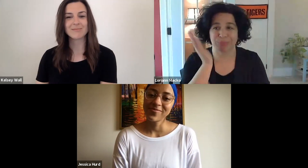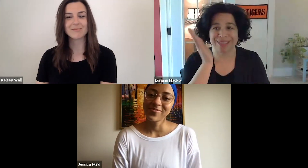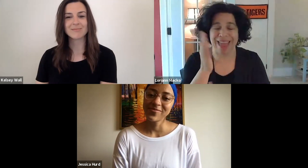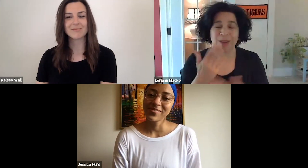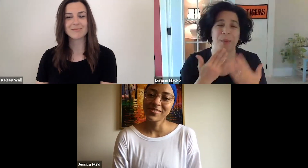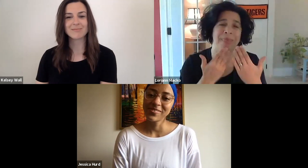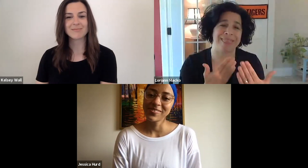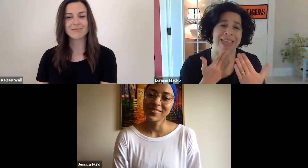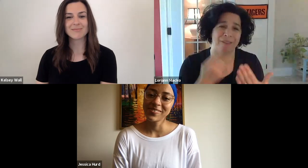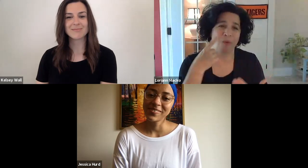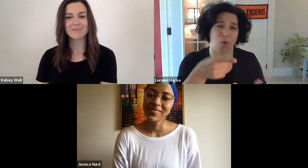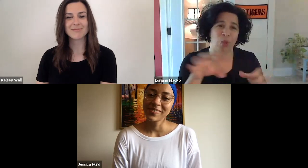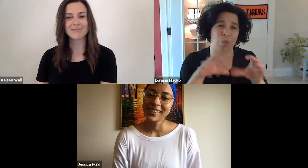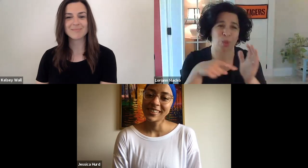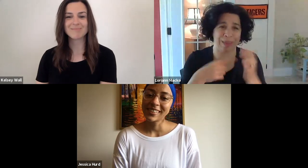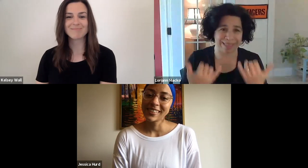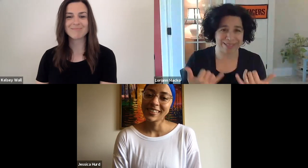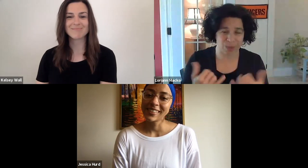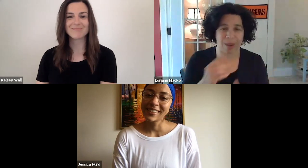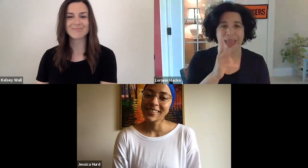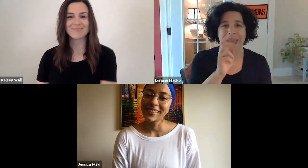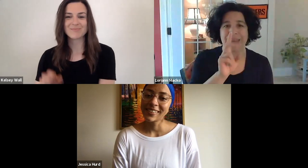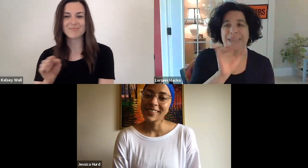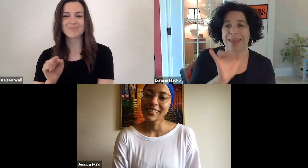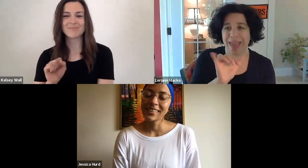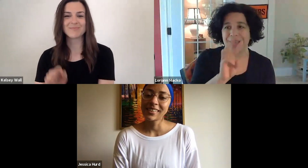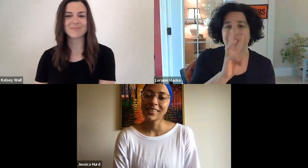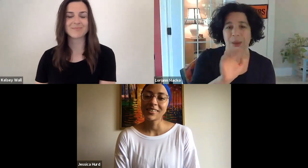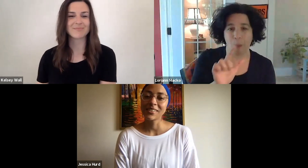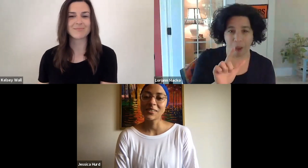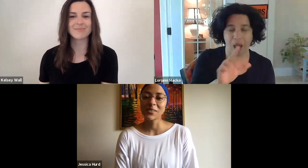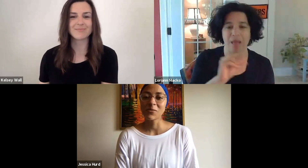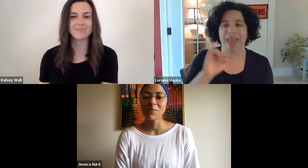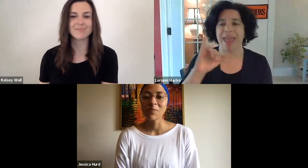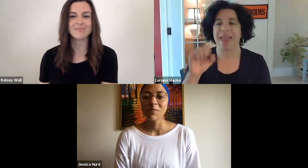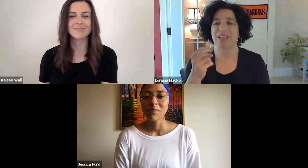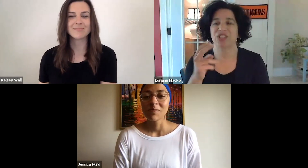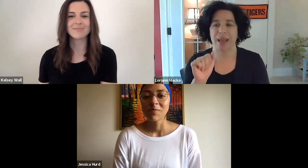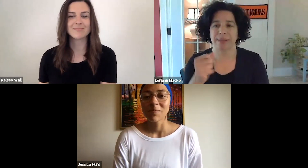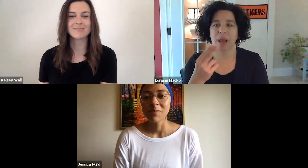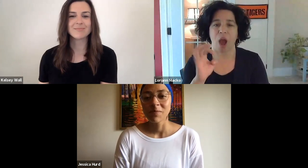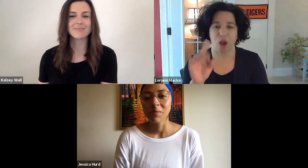Thank you so much for coming and doing this today. We have Kelsey Wall and Jessica Hurd with us,